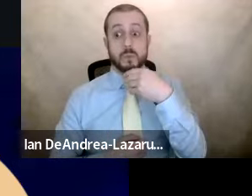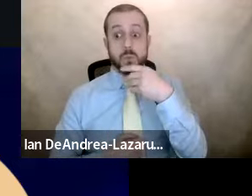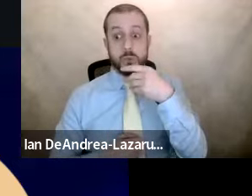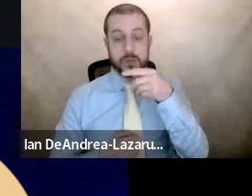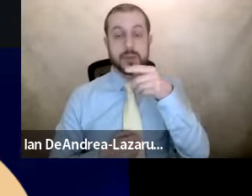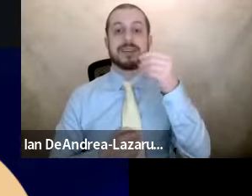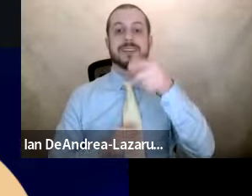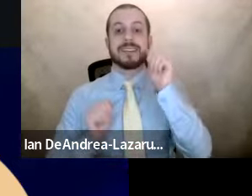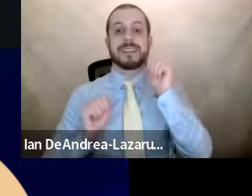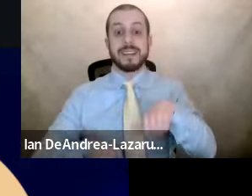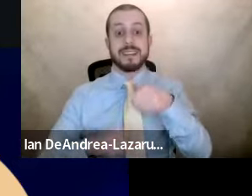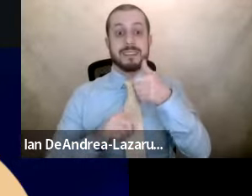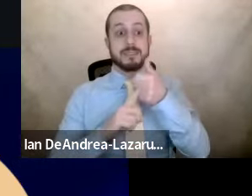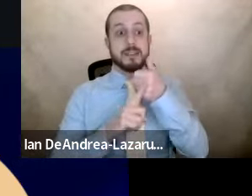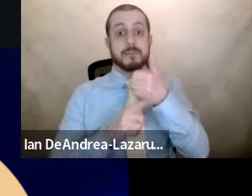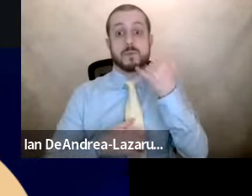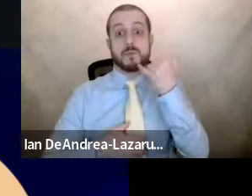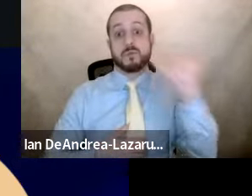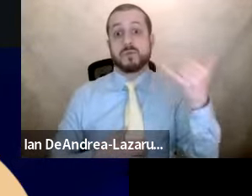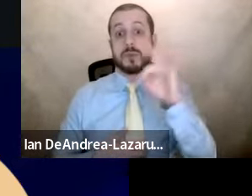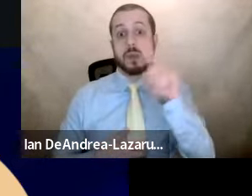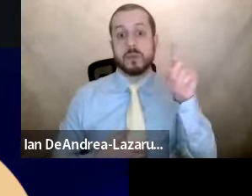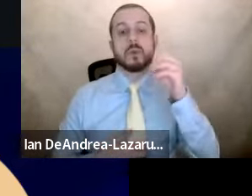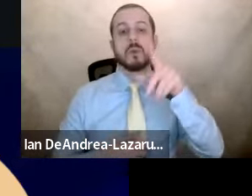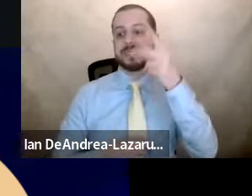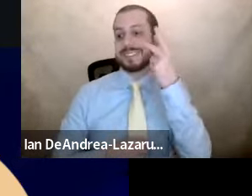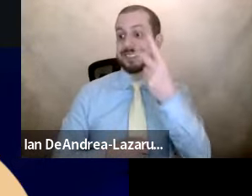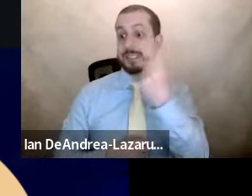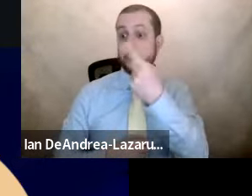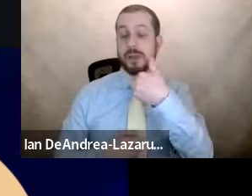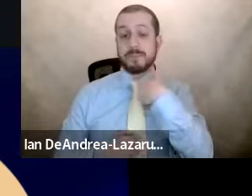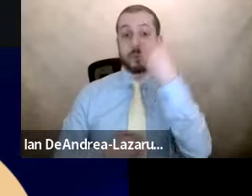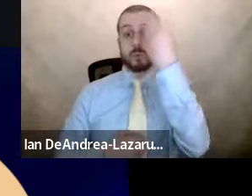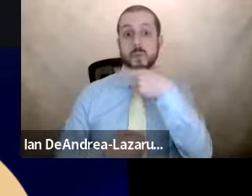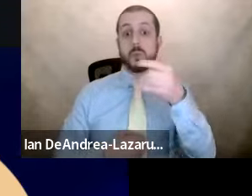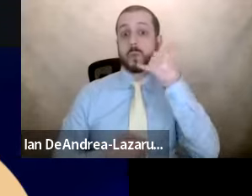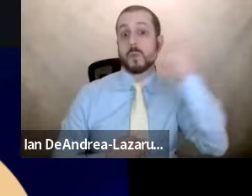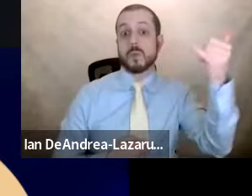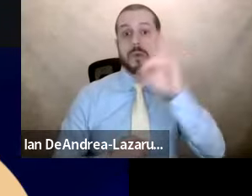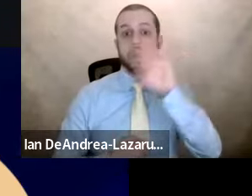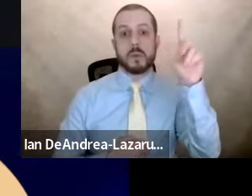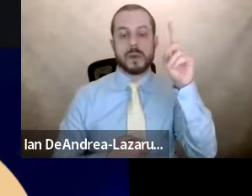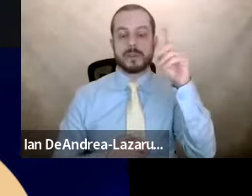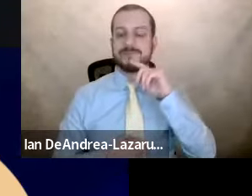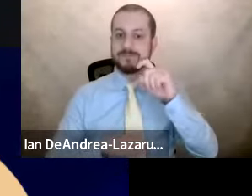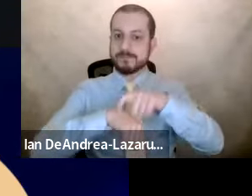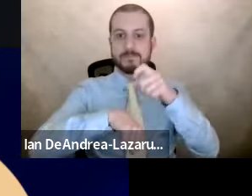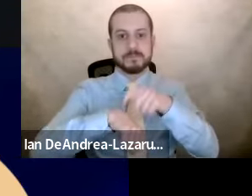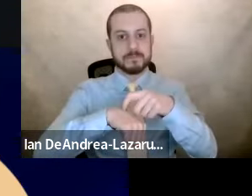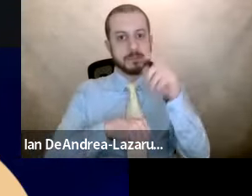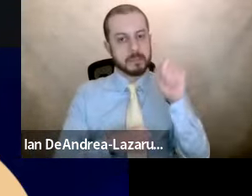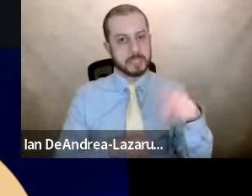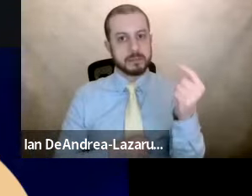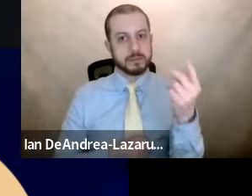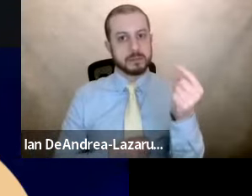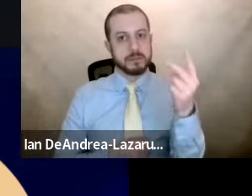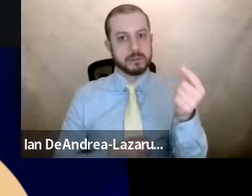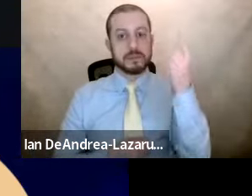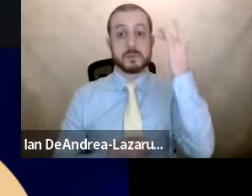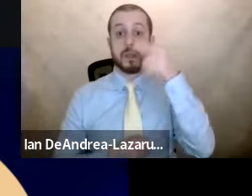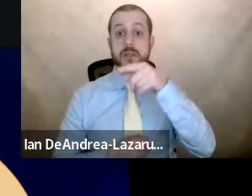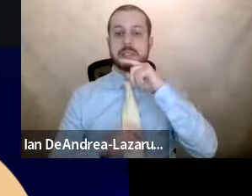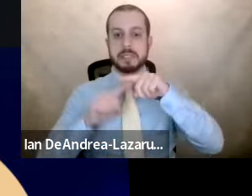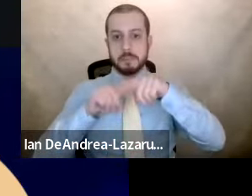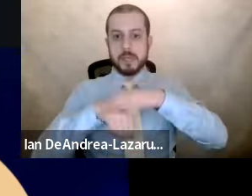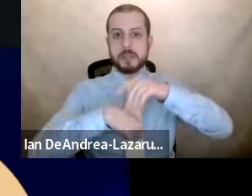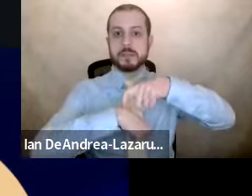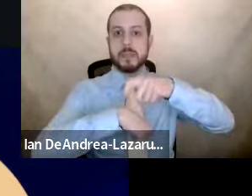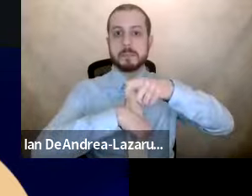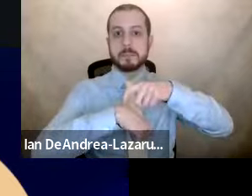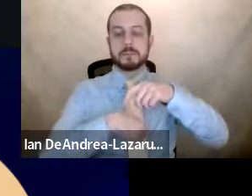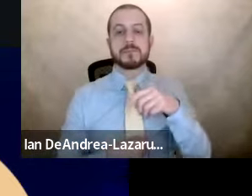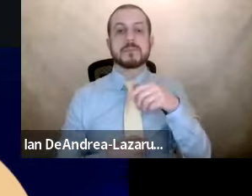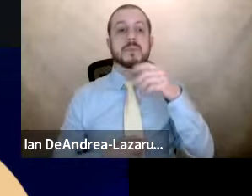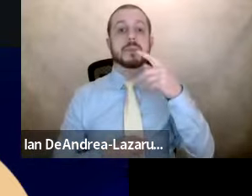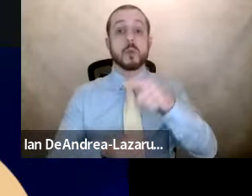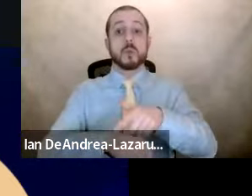If, for example, you have a stroke in the part of your brain that's responsible to keep you breathing, that may be a lot more dangerous. Or perhaps you have a stroke in the area of your brain that is responsible for muscle coordination and you have a stroke while you're driving.